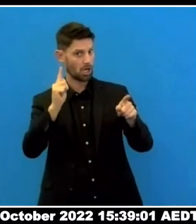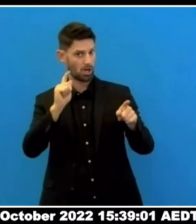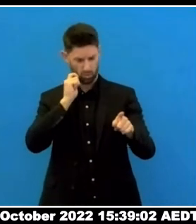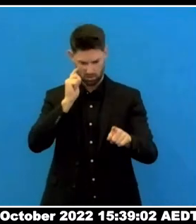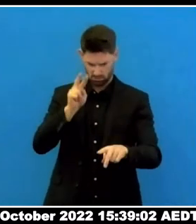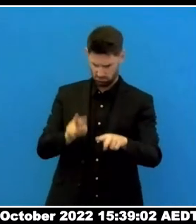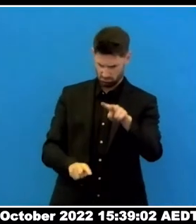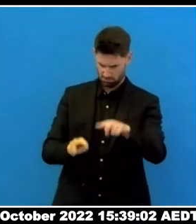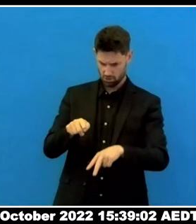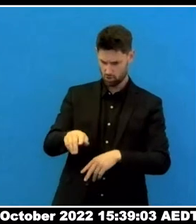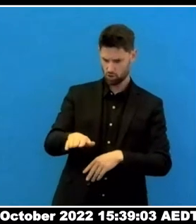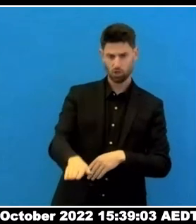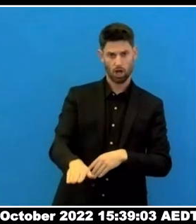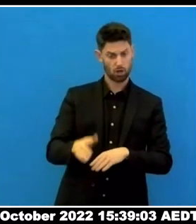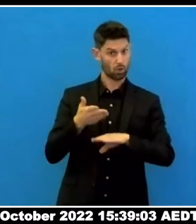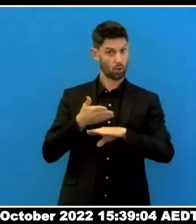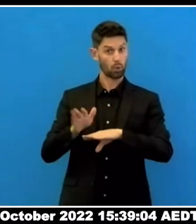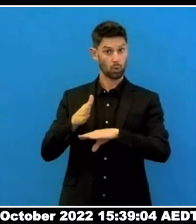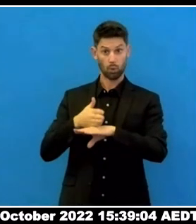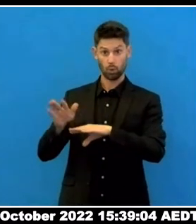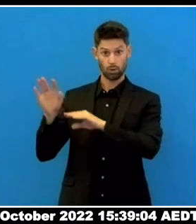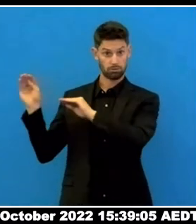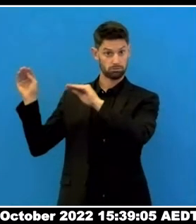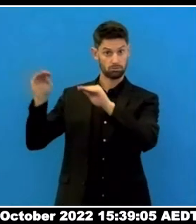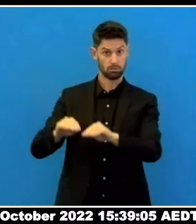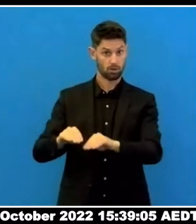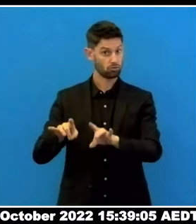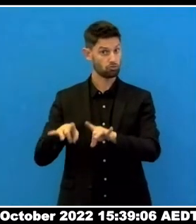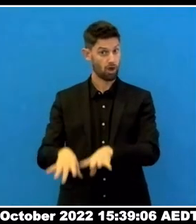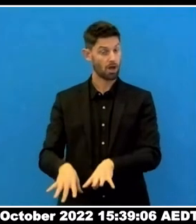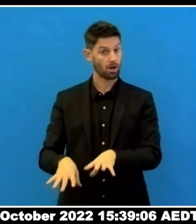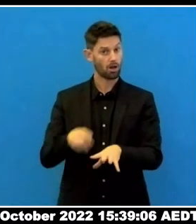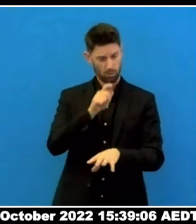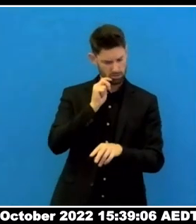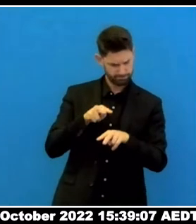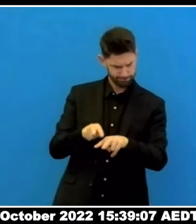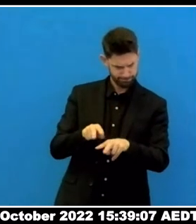that a child who's newly arrived to Australia, has a disability.